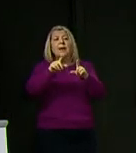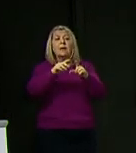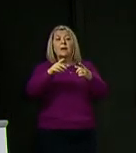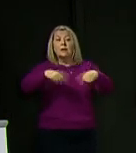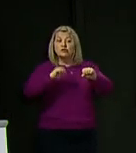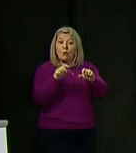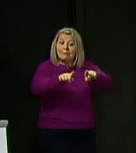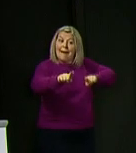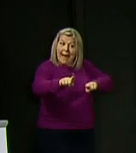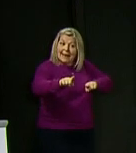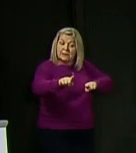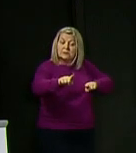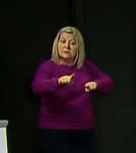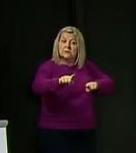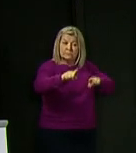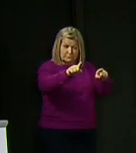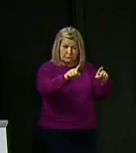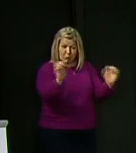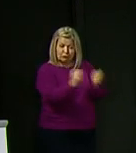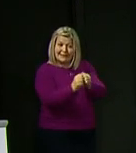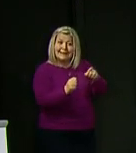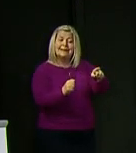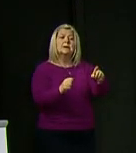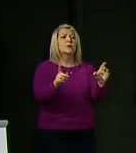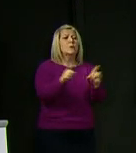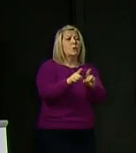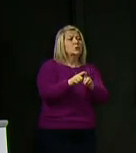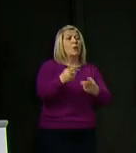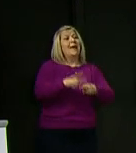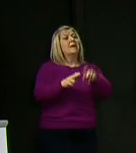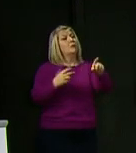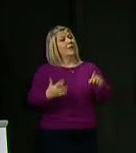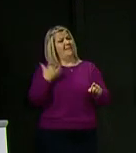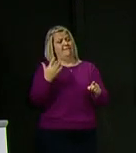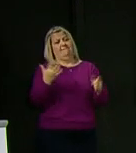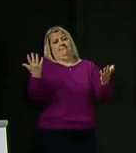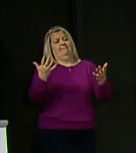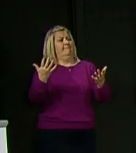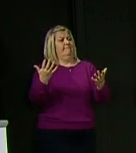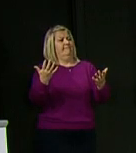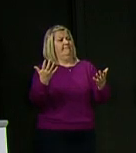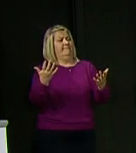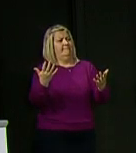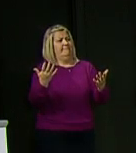And on a point of clarification. If you live somewhere like Annan and work in Carlisle,